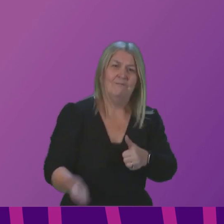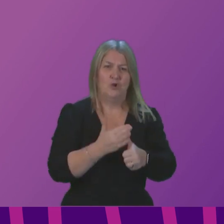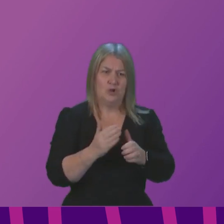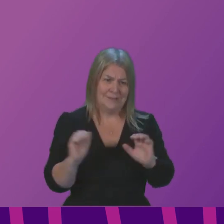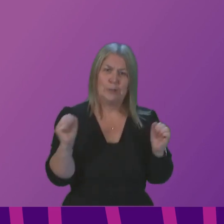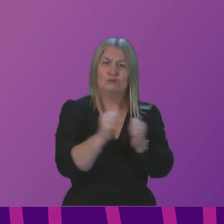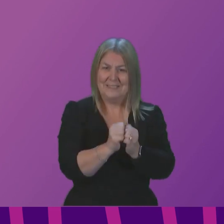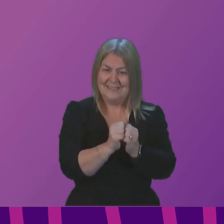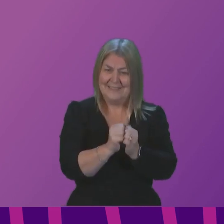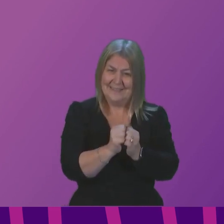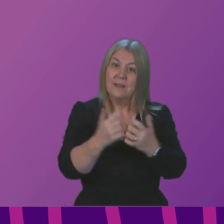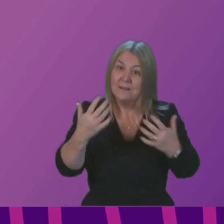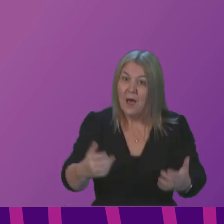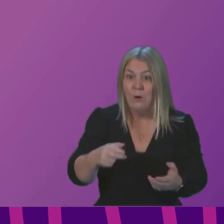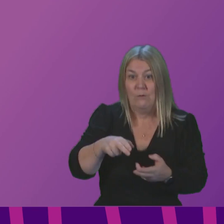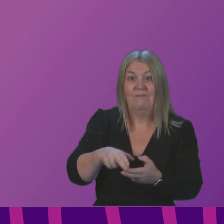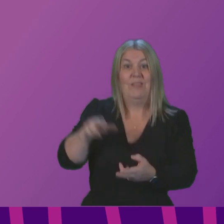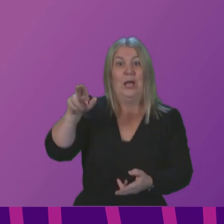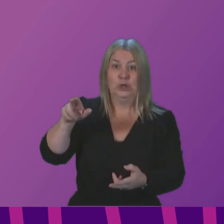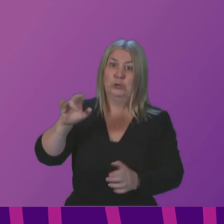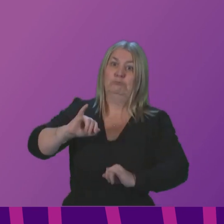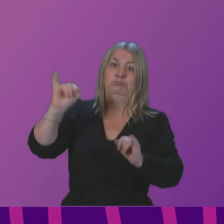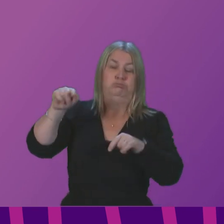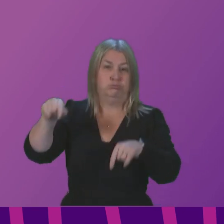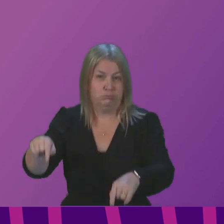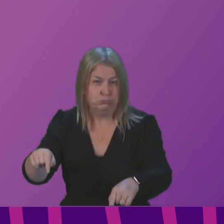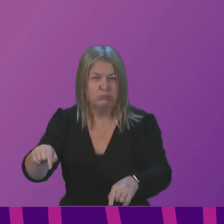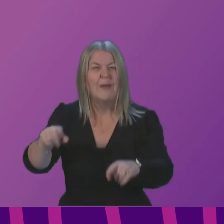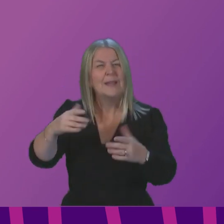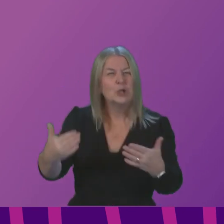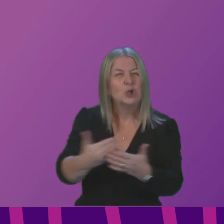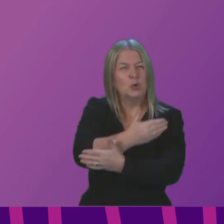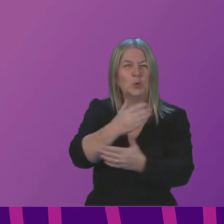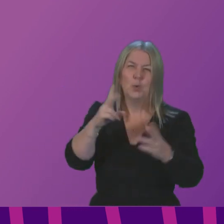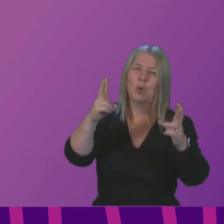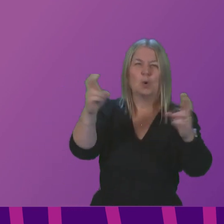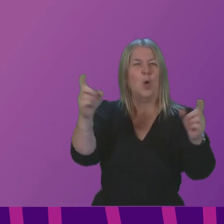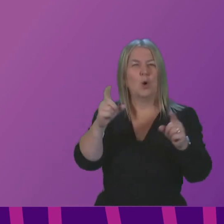is rising dramatically and the sunset clause is coming into effect soon. The First Minister